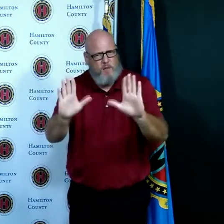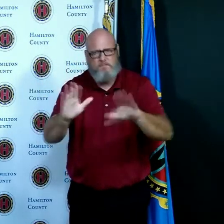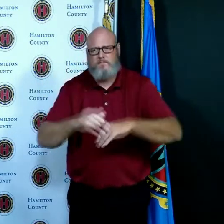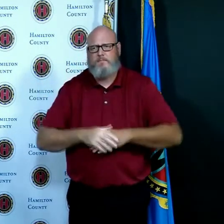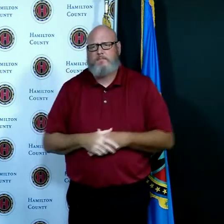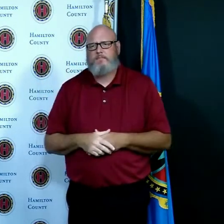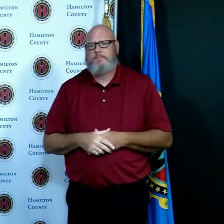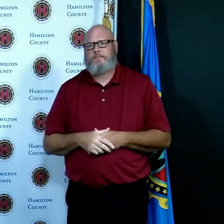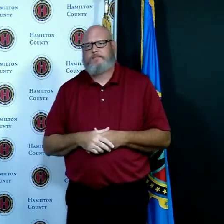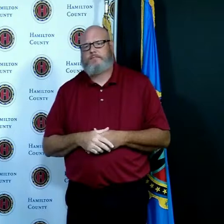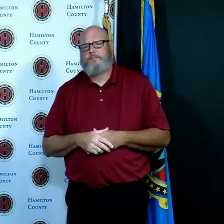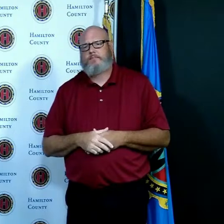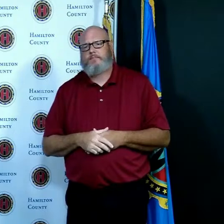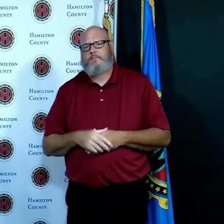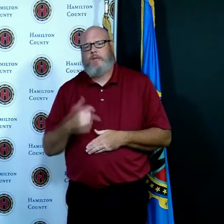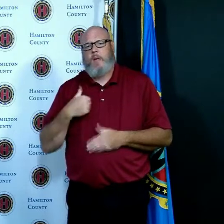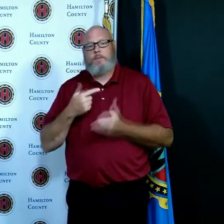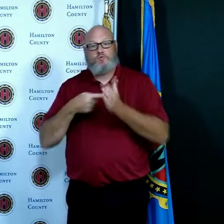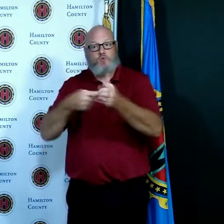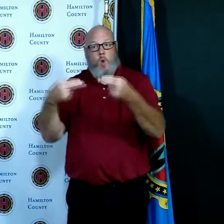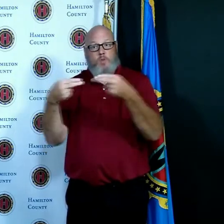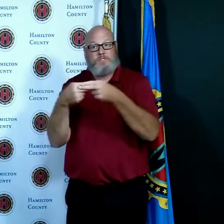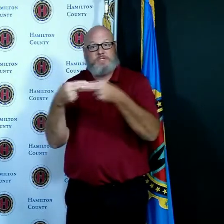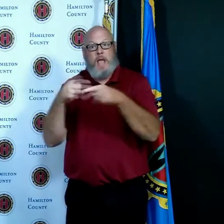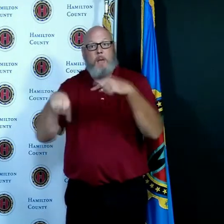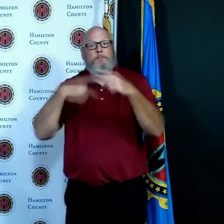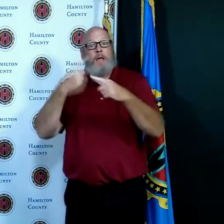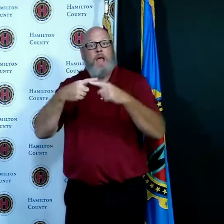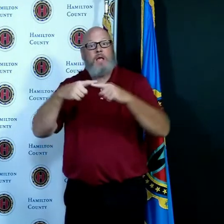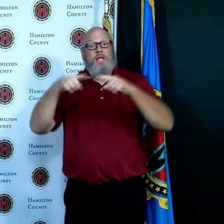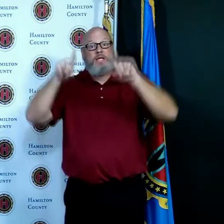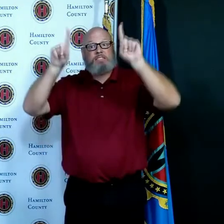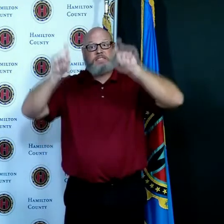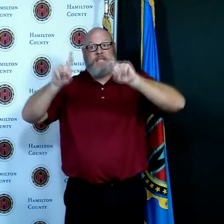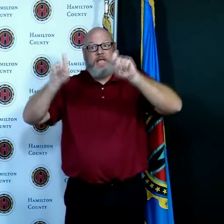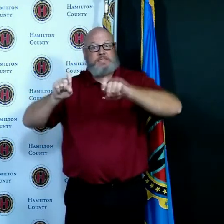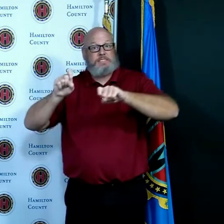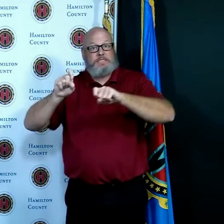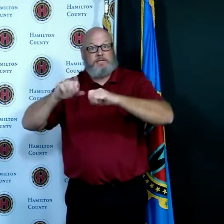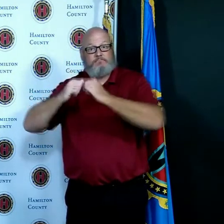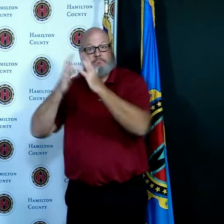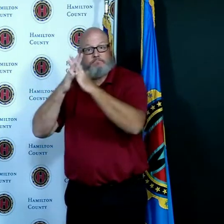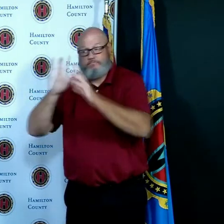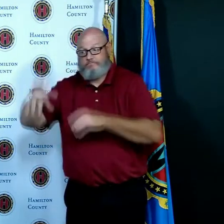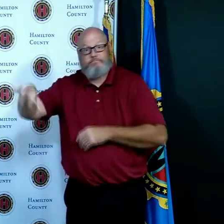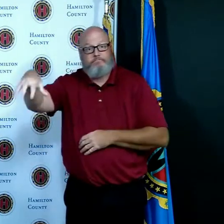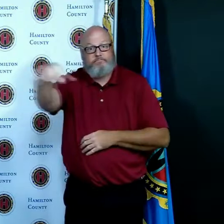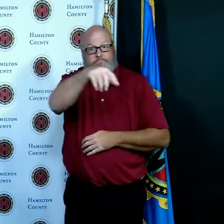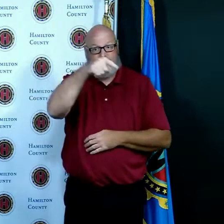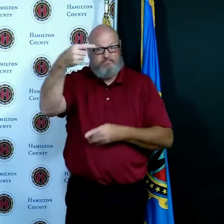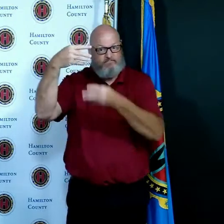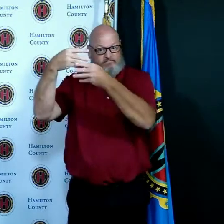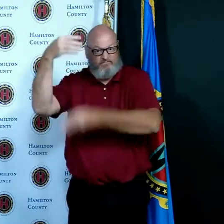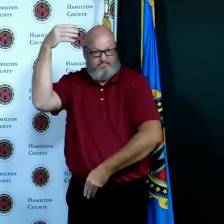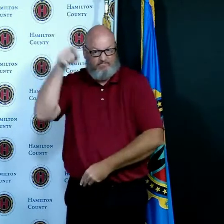bit later in the press conference these testing sites that are shown on the the graphic in front of you are from the Health Collaboratives